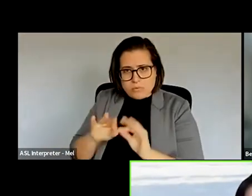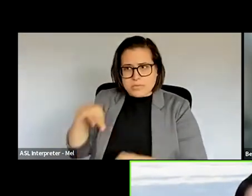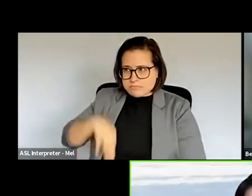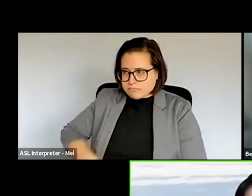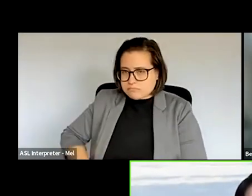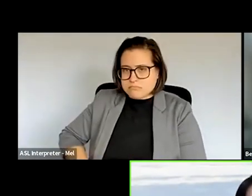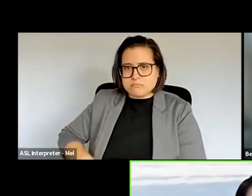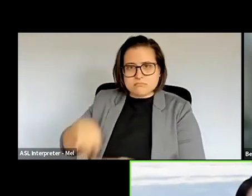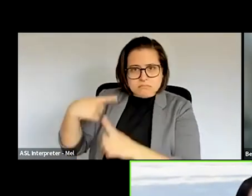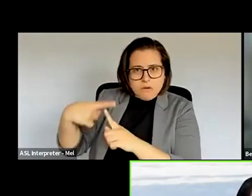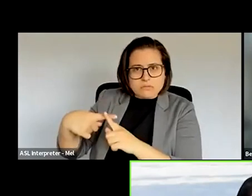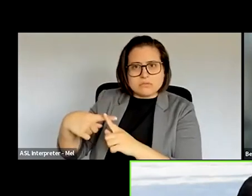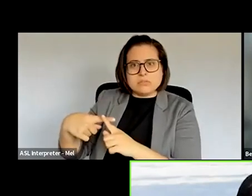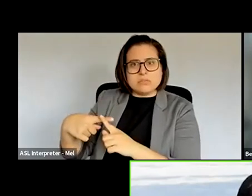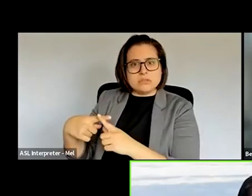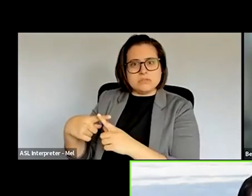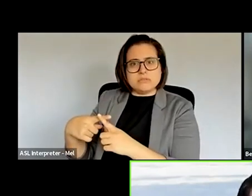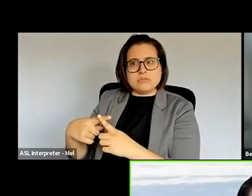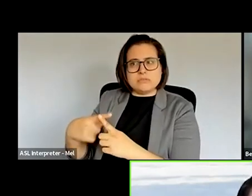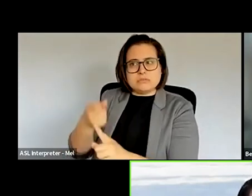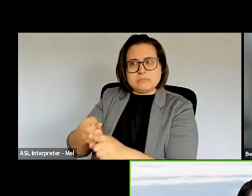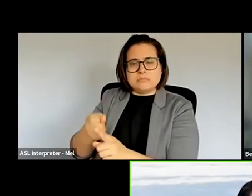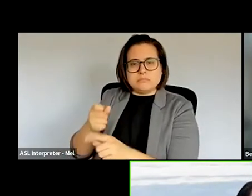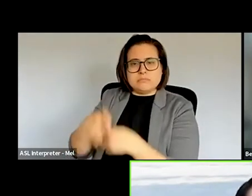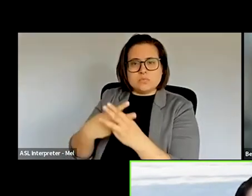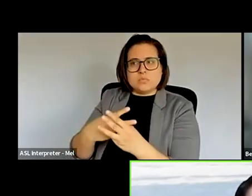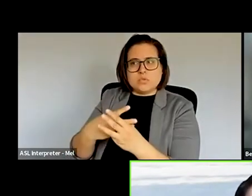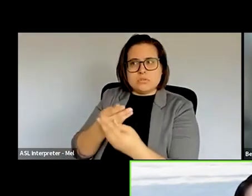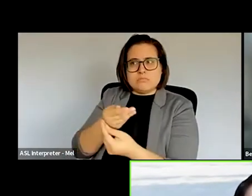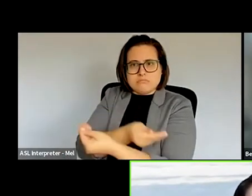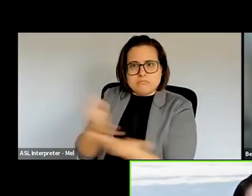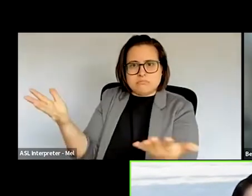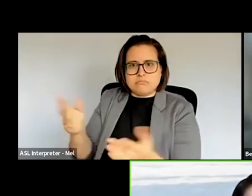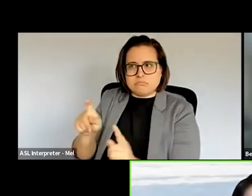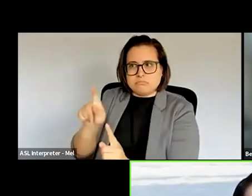say to people to be able to use that kind of technology and that's why we all the